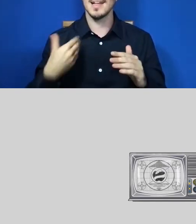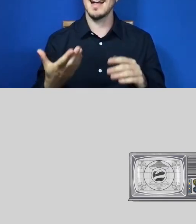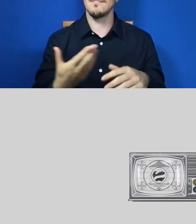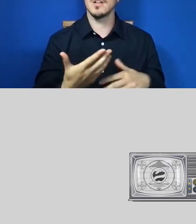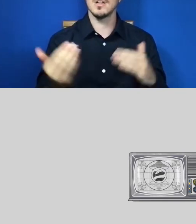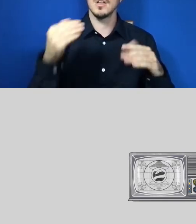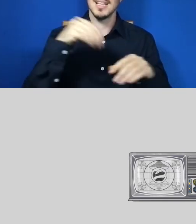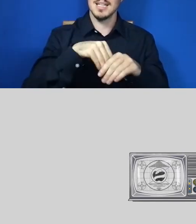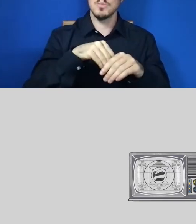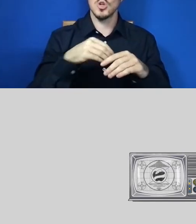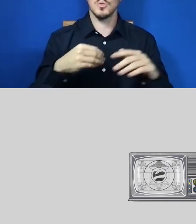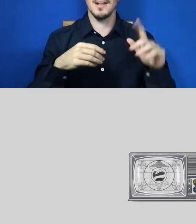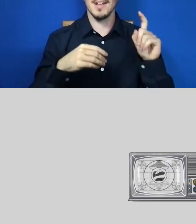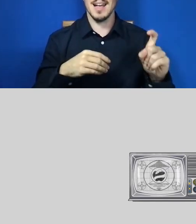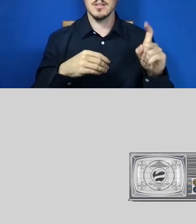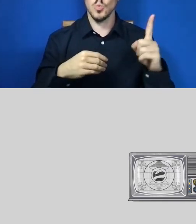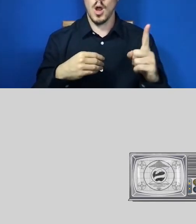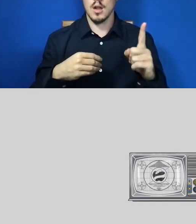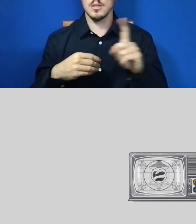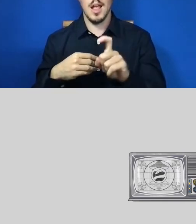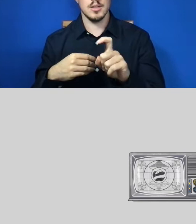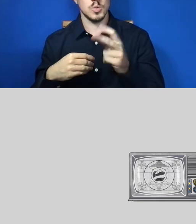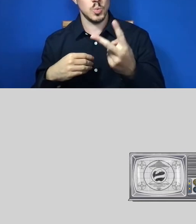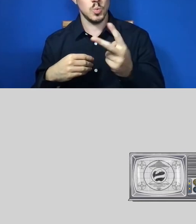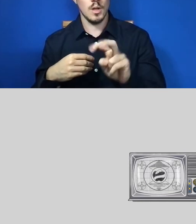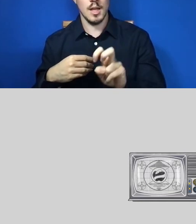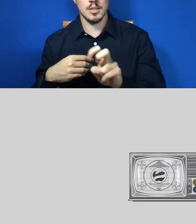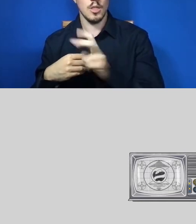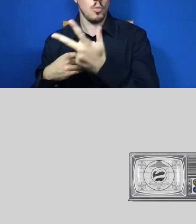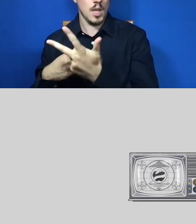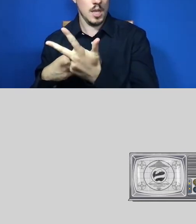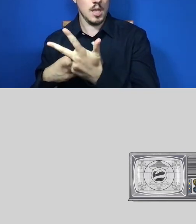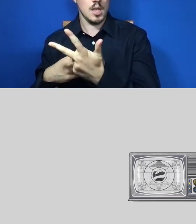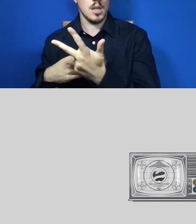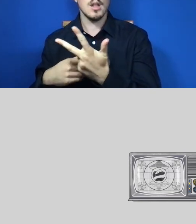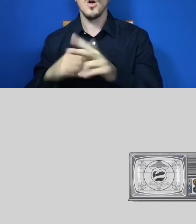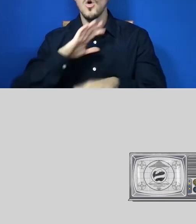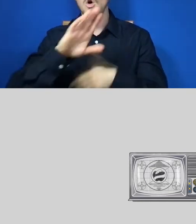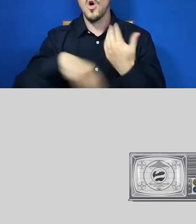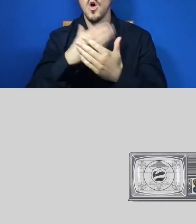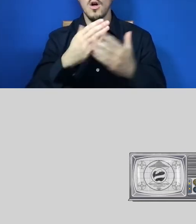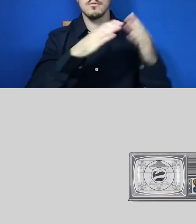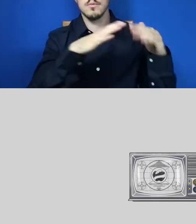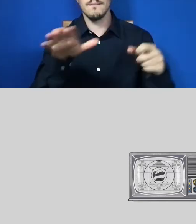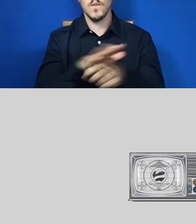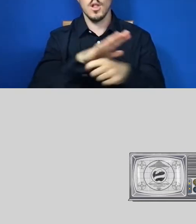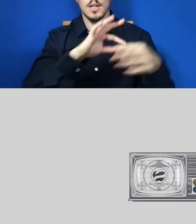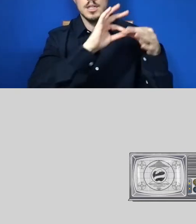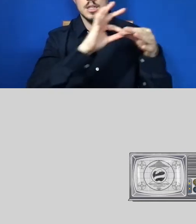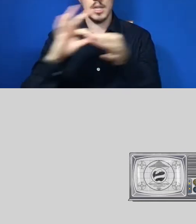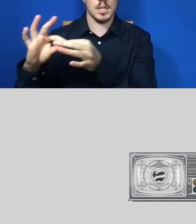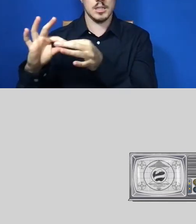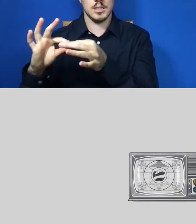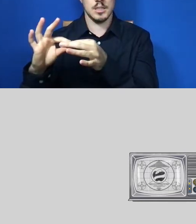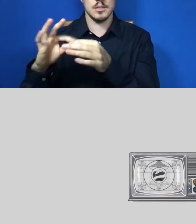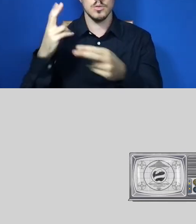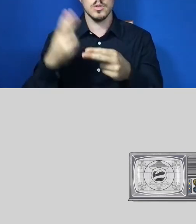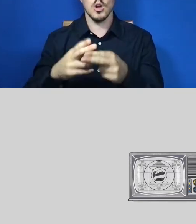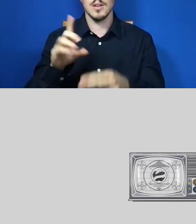we have three units, X1, X2 and X3. All of these layers are fully connected, so this is a dense layer.